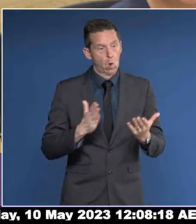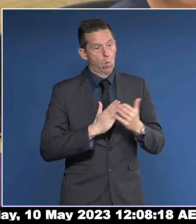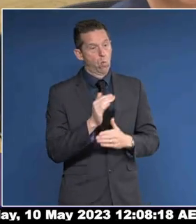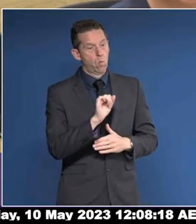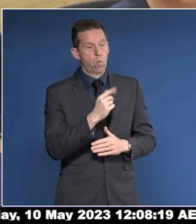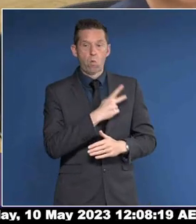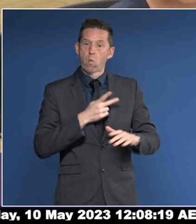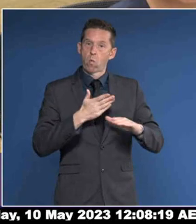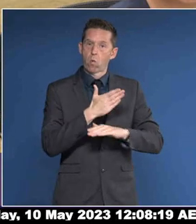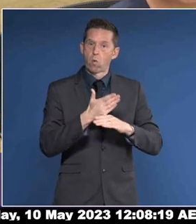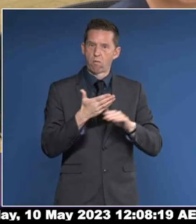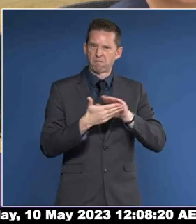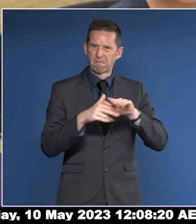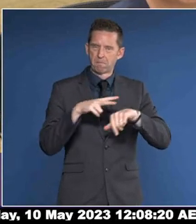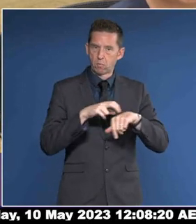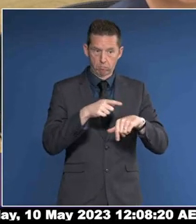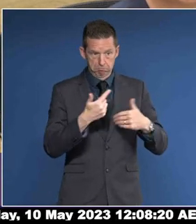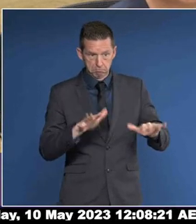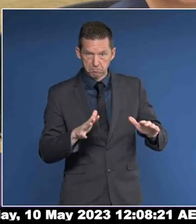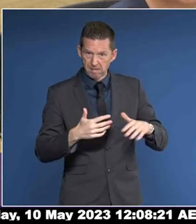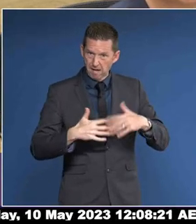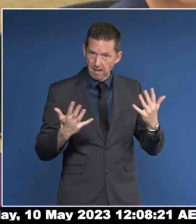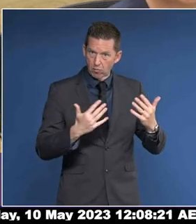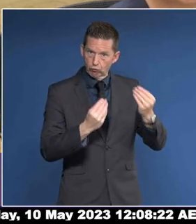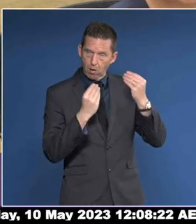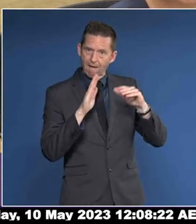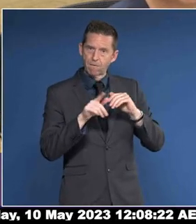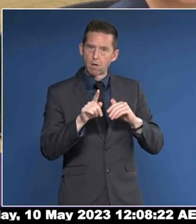done any training with respect to the rights of people with disability generally?